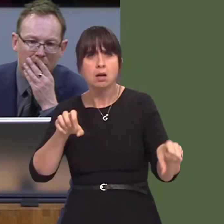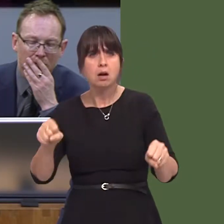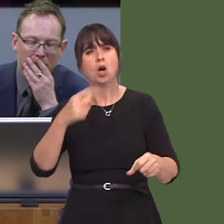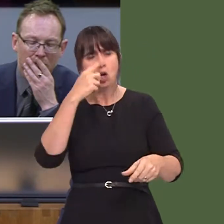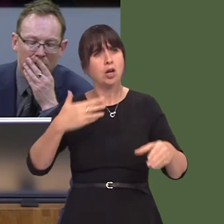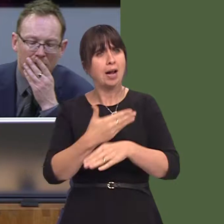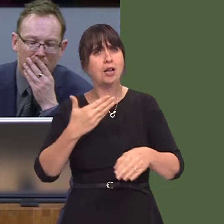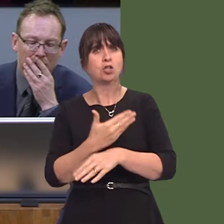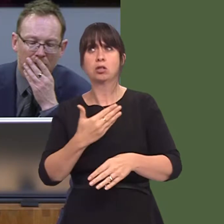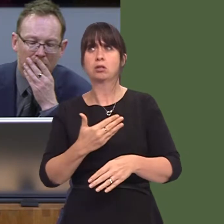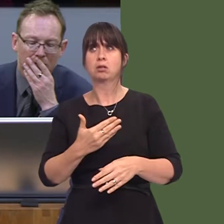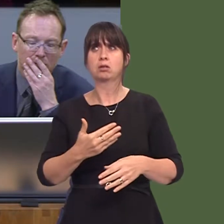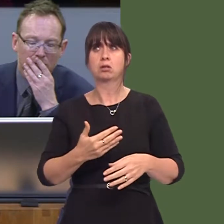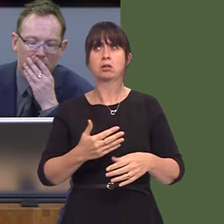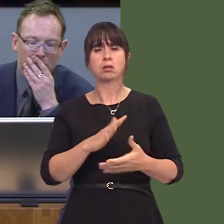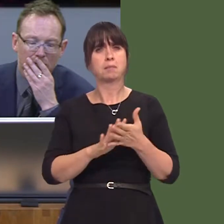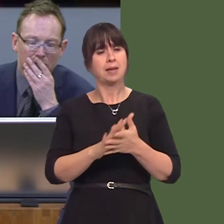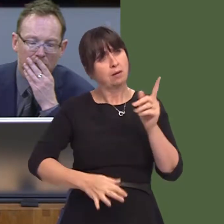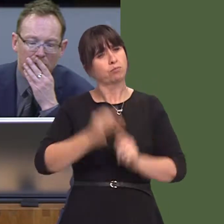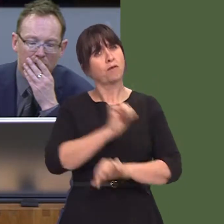to take some action and make some differences to those peopleís lives.